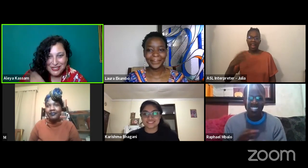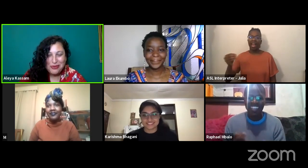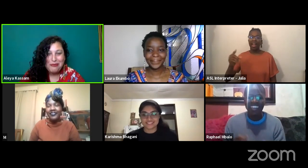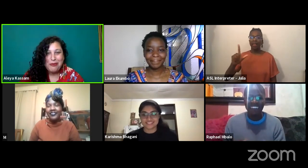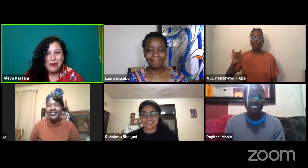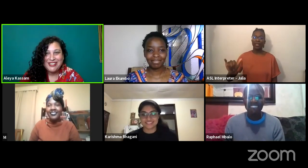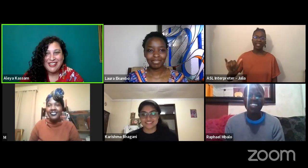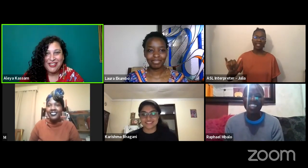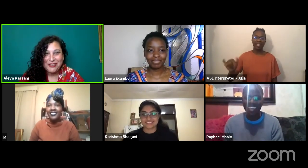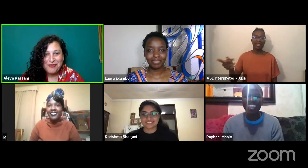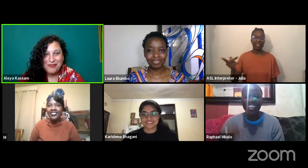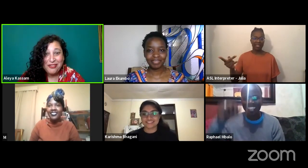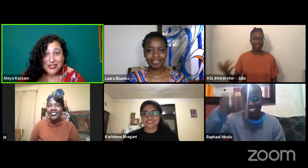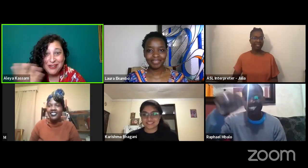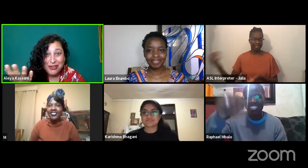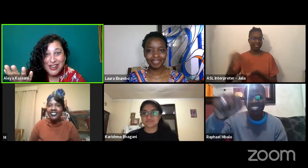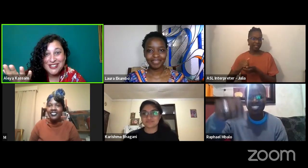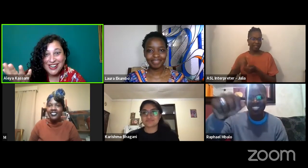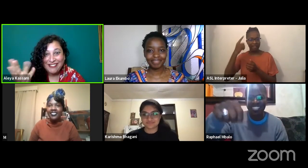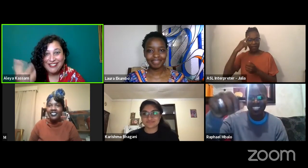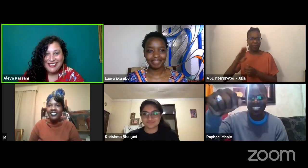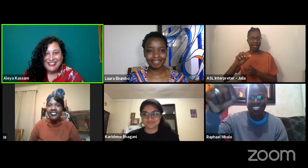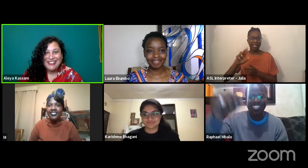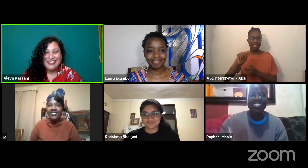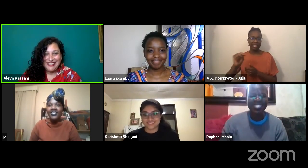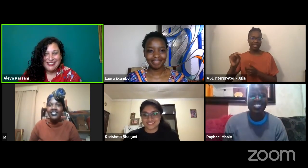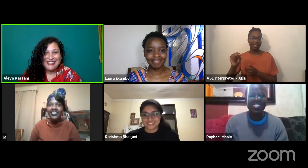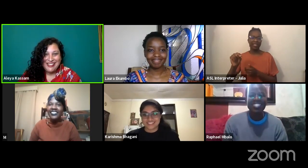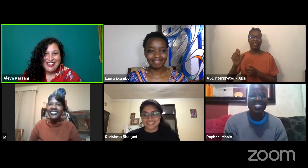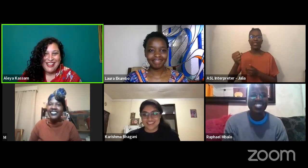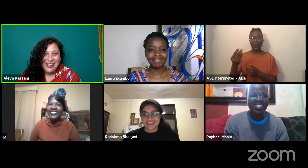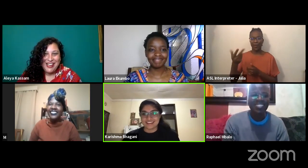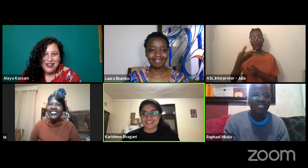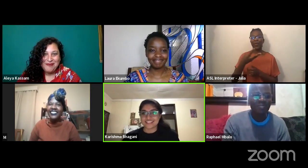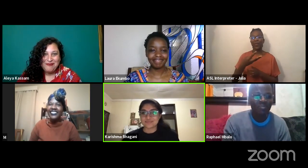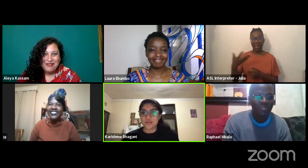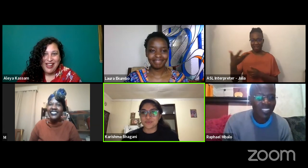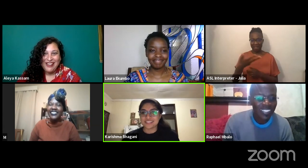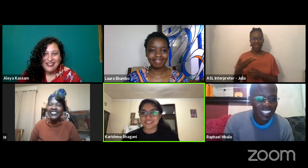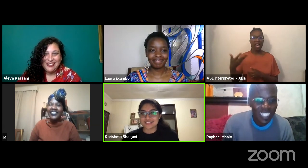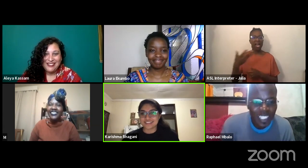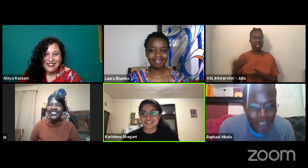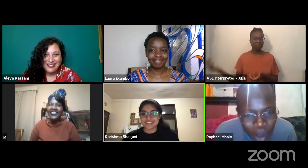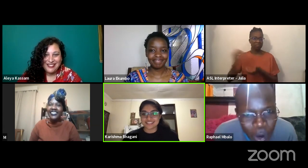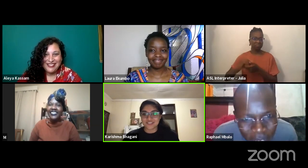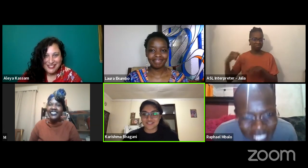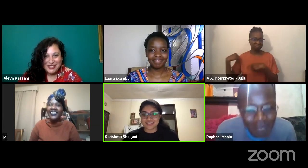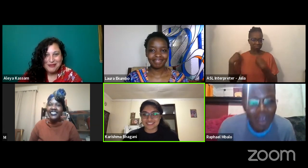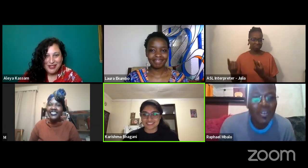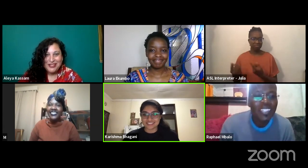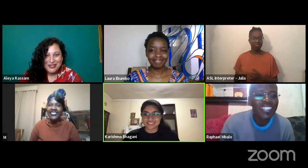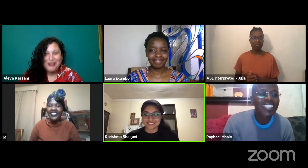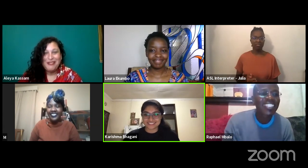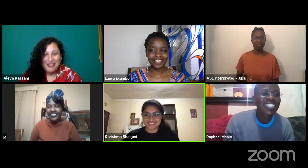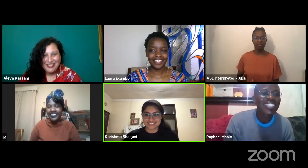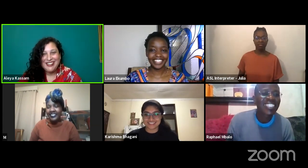So we've been working together for several years now. (mumbles) (speaks in foreign language) Well.